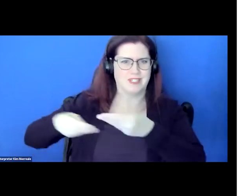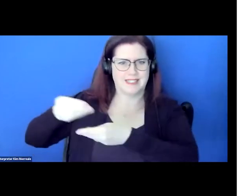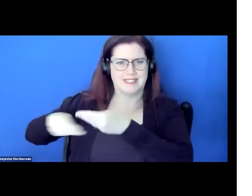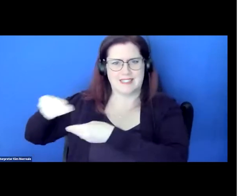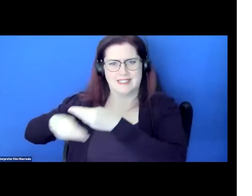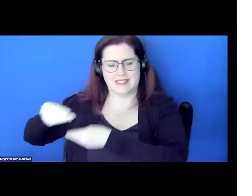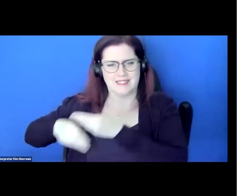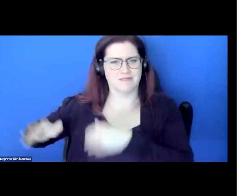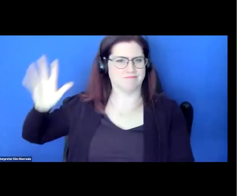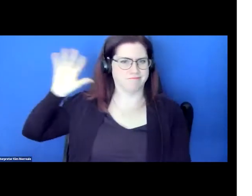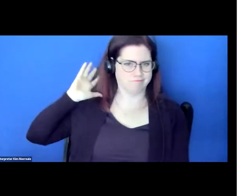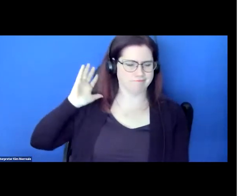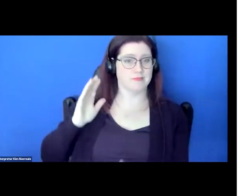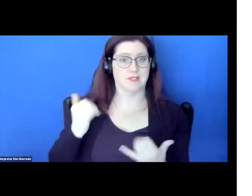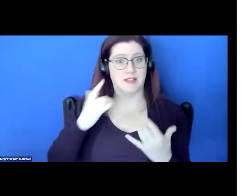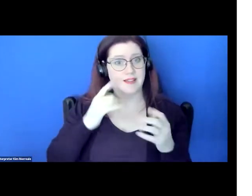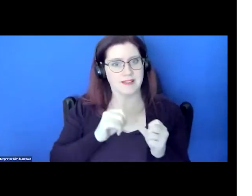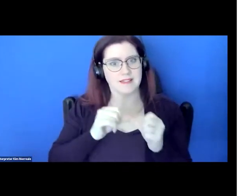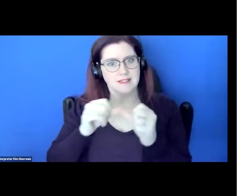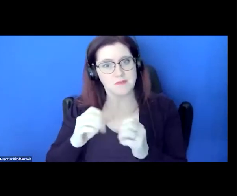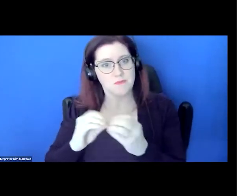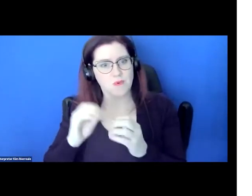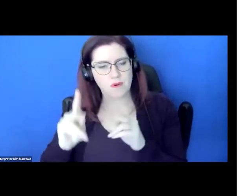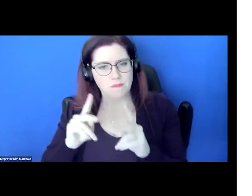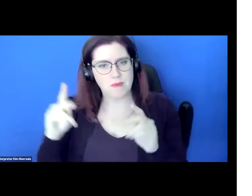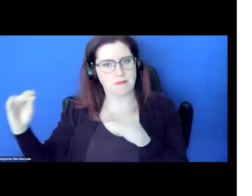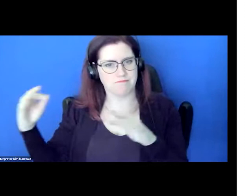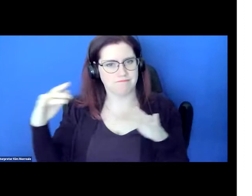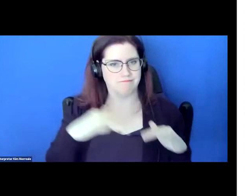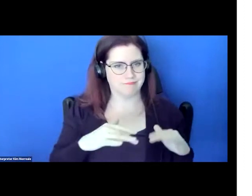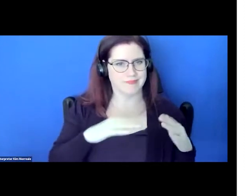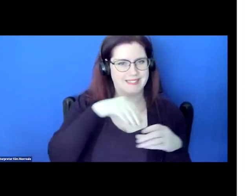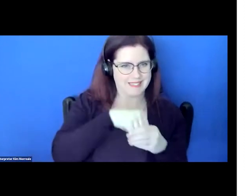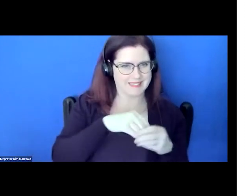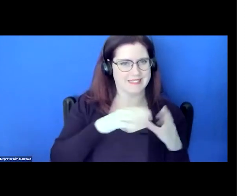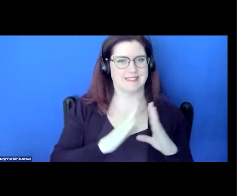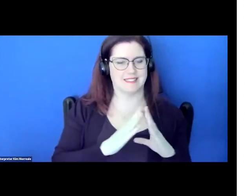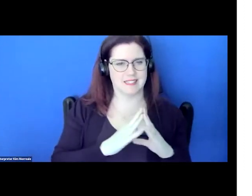and that has just continued as more people have come into the city. I would encourage everybody